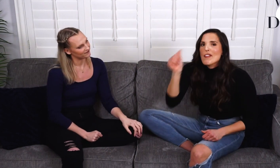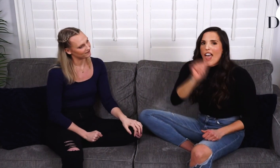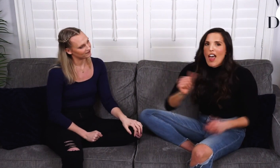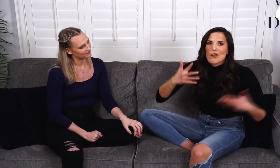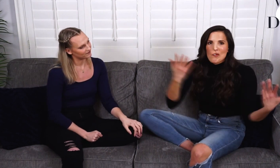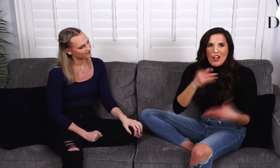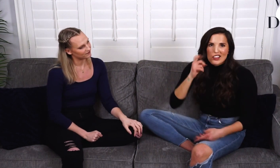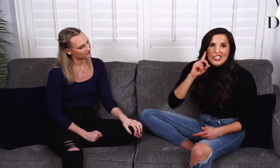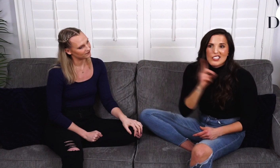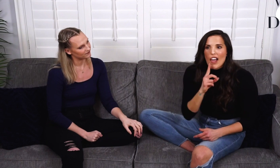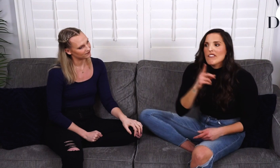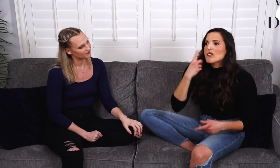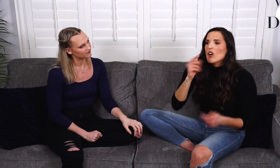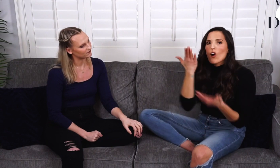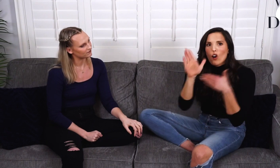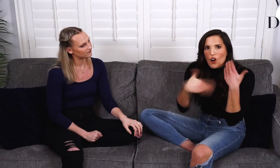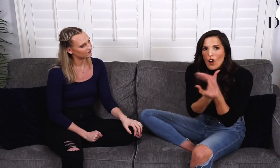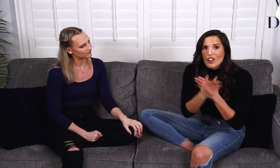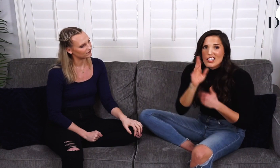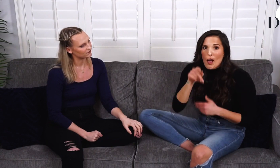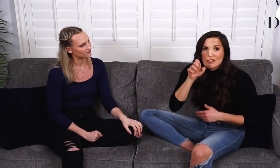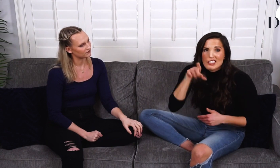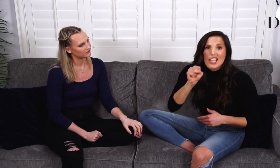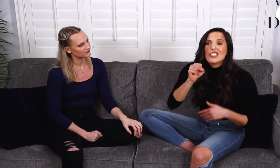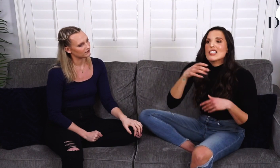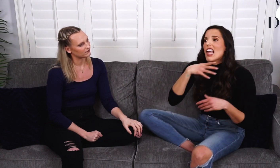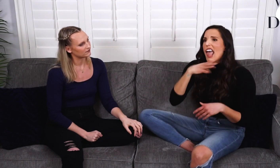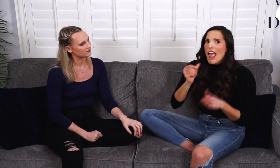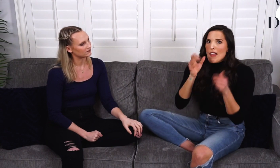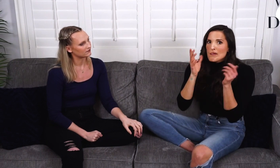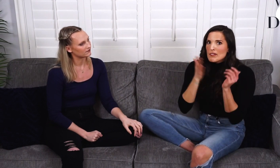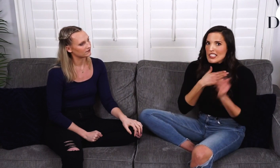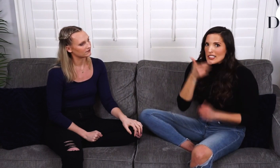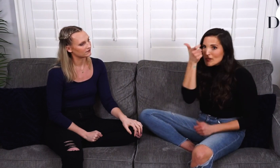@WhatTheDeaf for all the updates and please